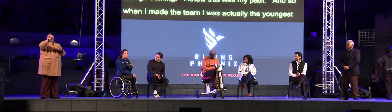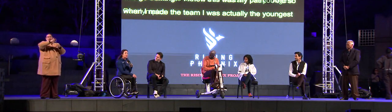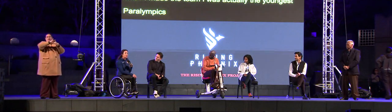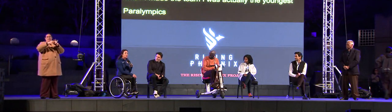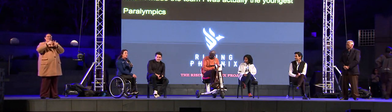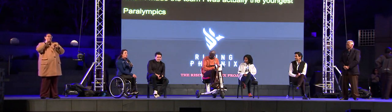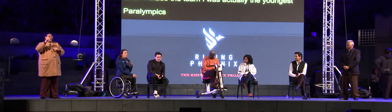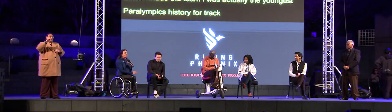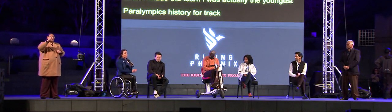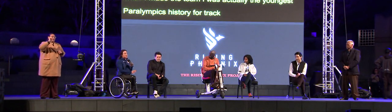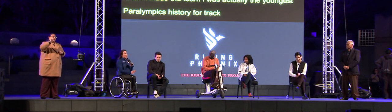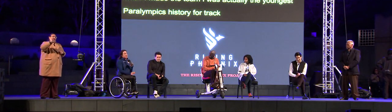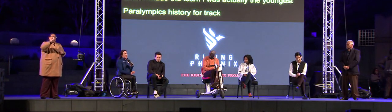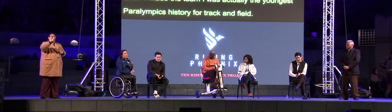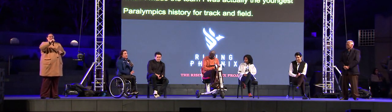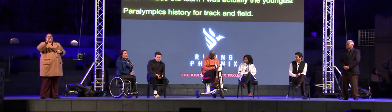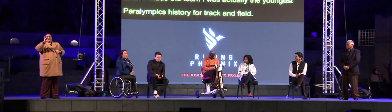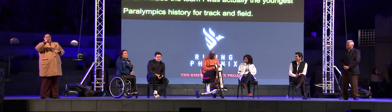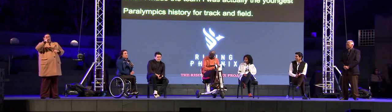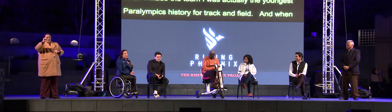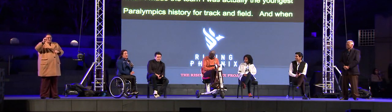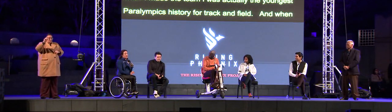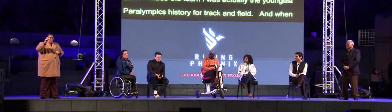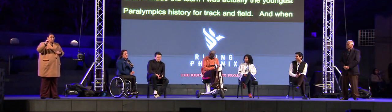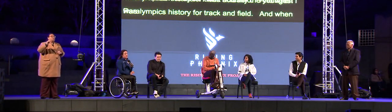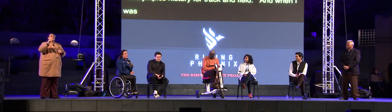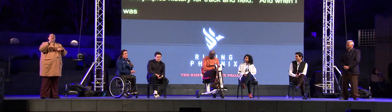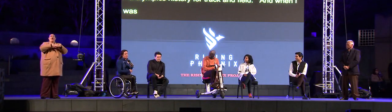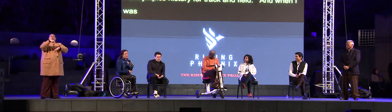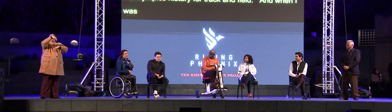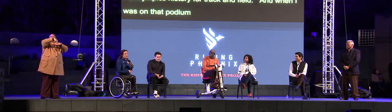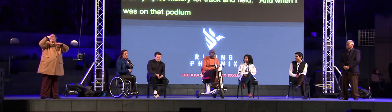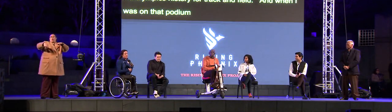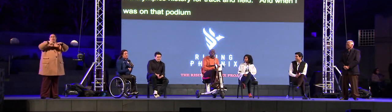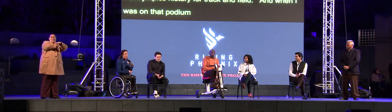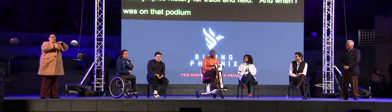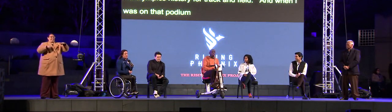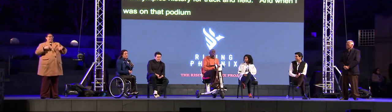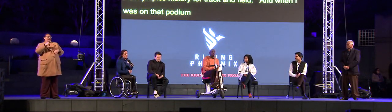And when I was on that podium with a silver and bronze medal